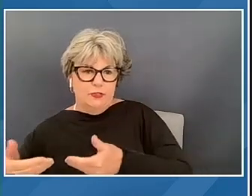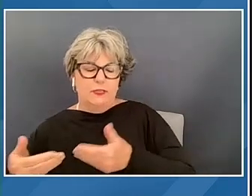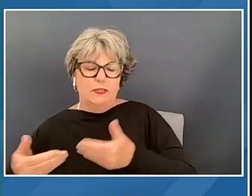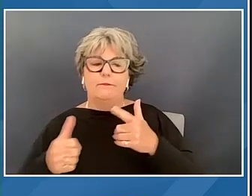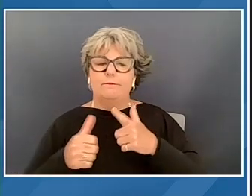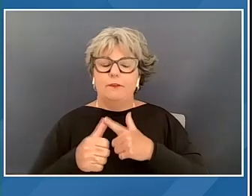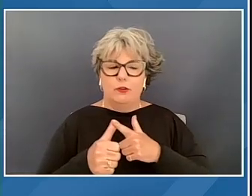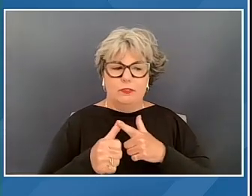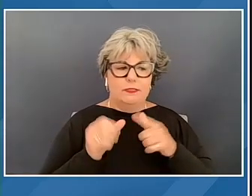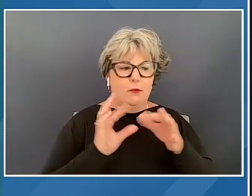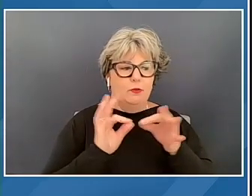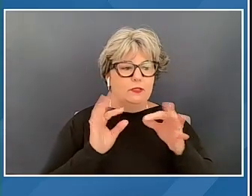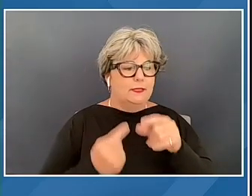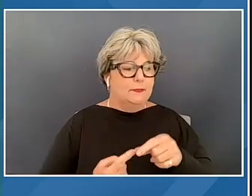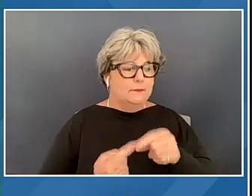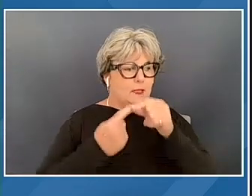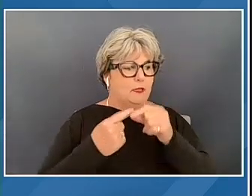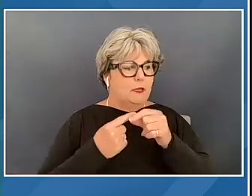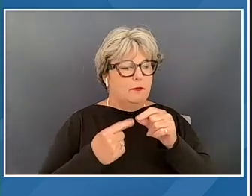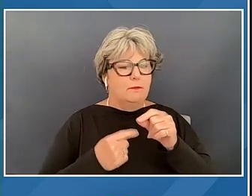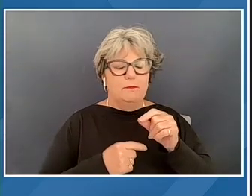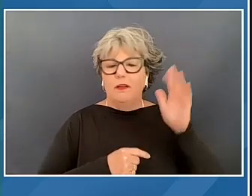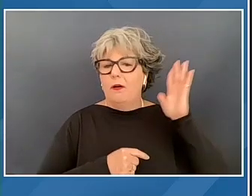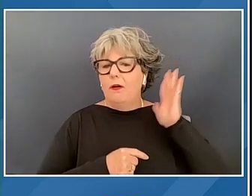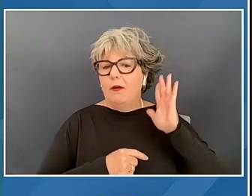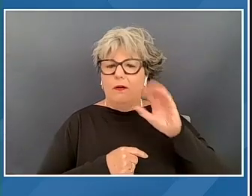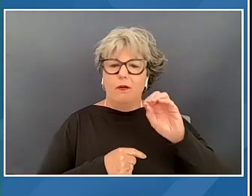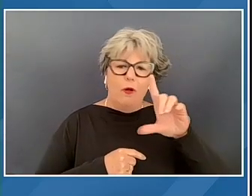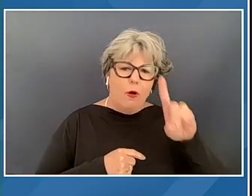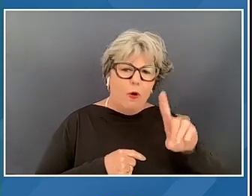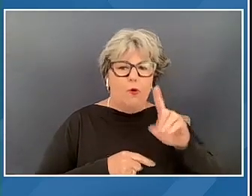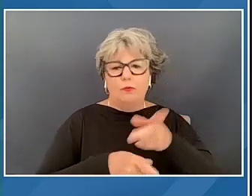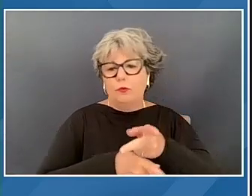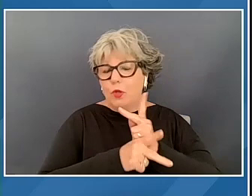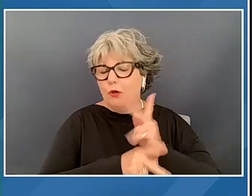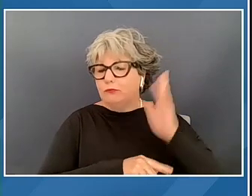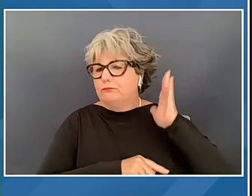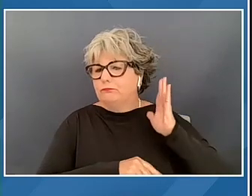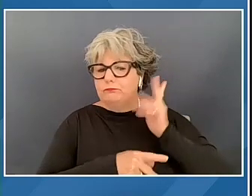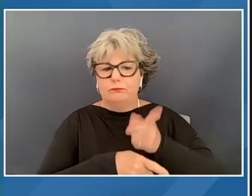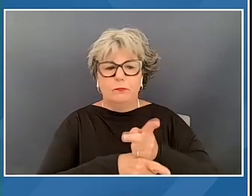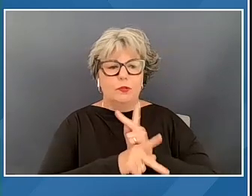especially when we're talking about old loans, I think whether there is an